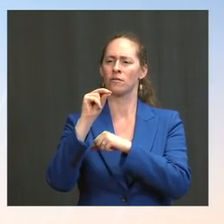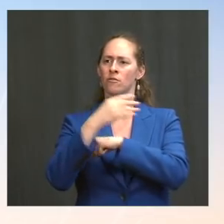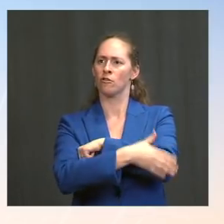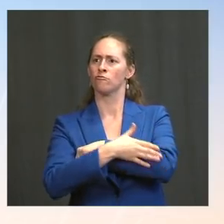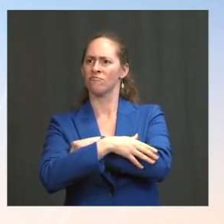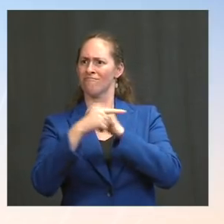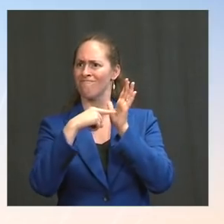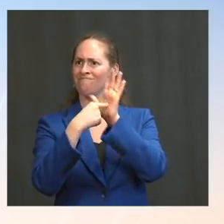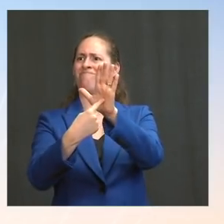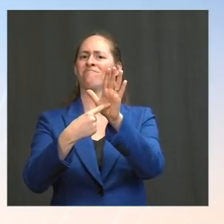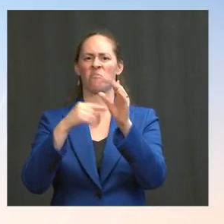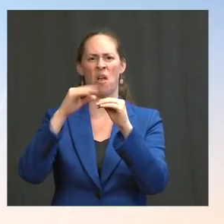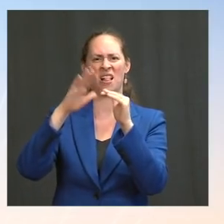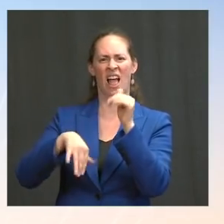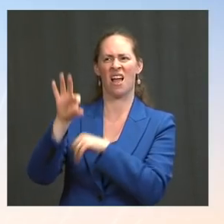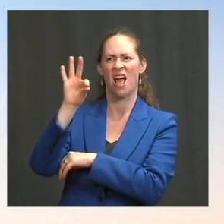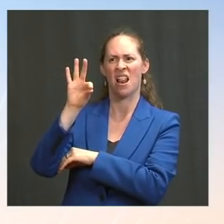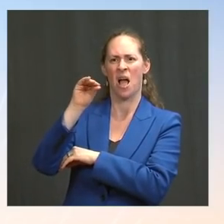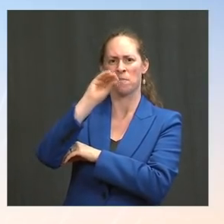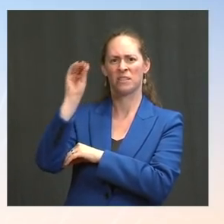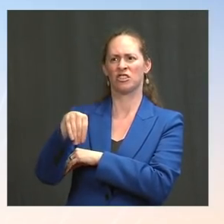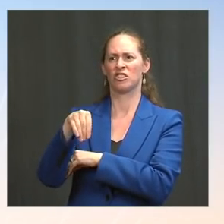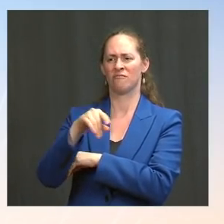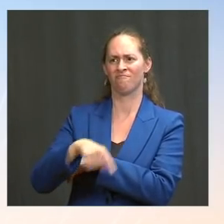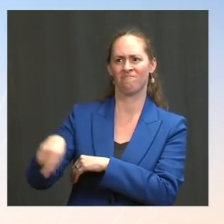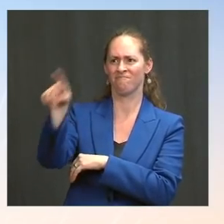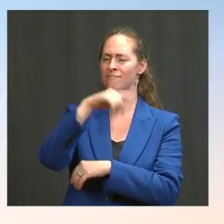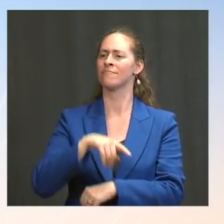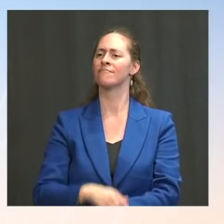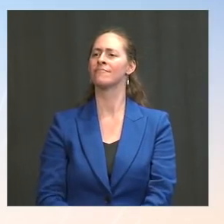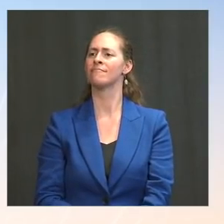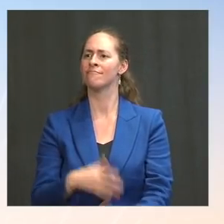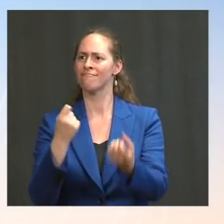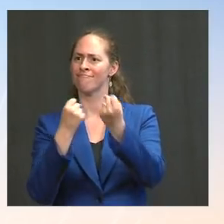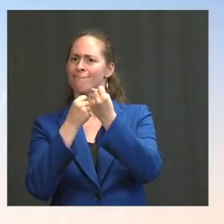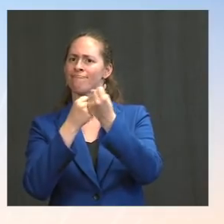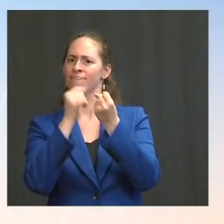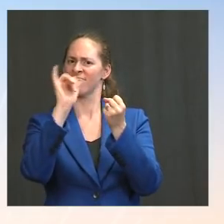who have come together to support the Biden administration plan for a strong global minimum tax.